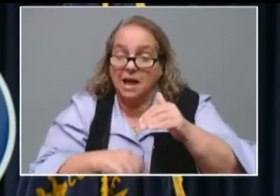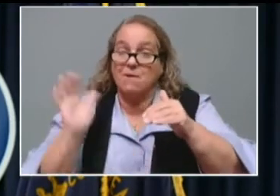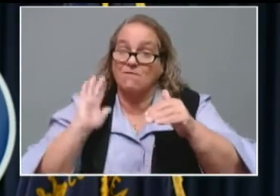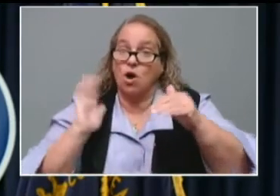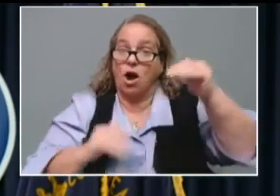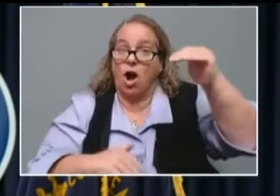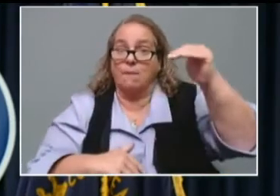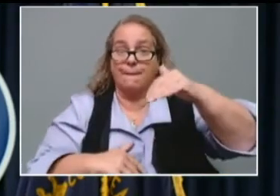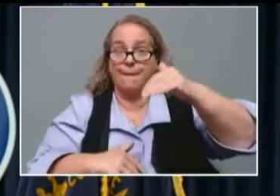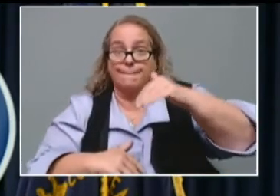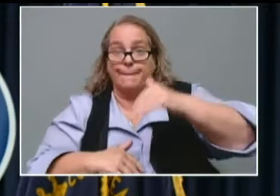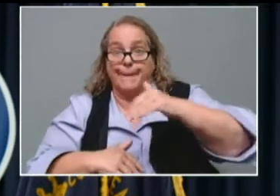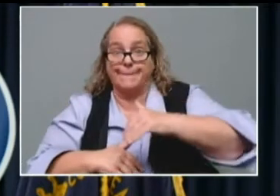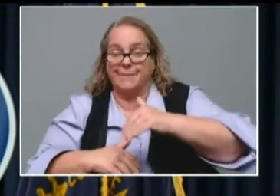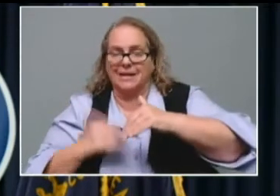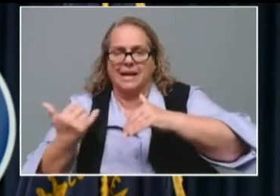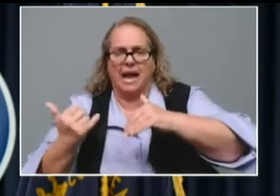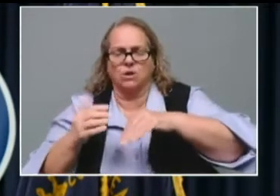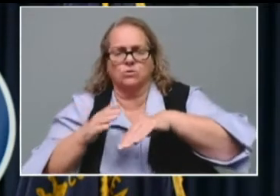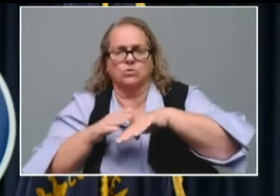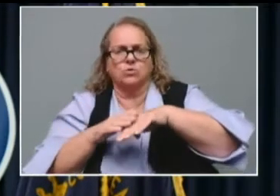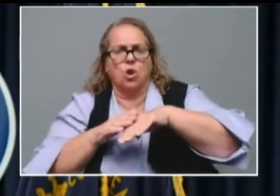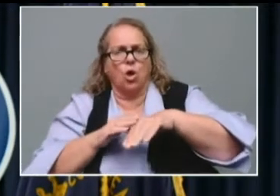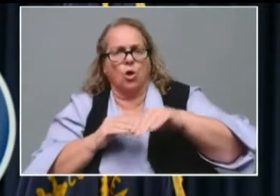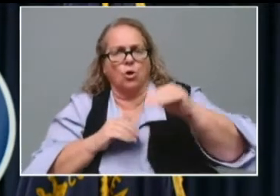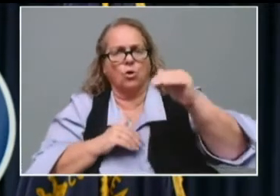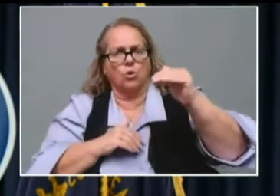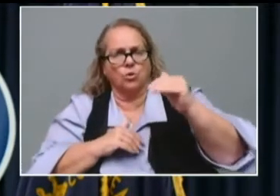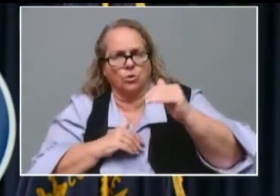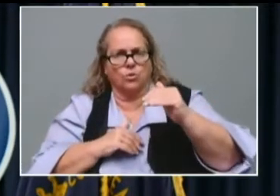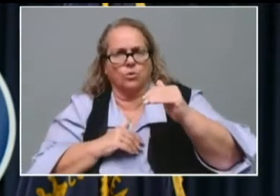did have fewer cases this last week than the week before. Our positivity